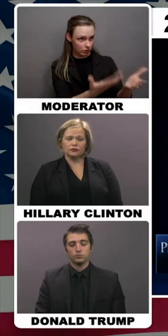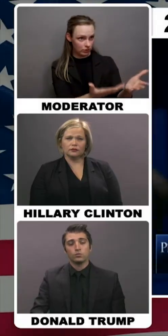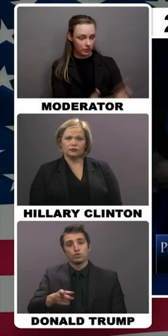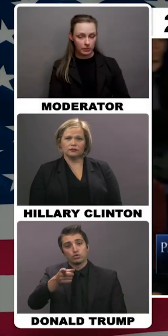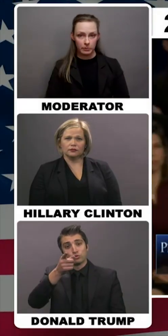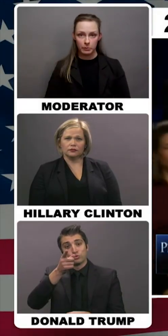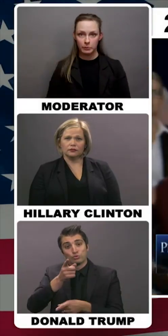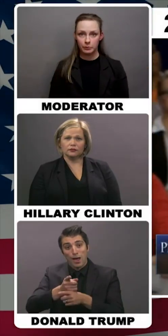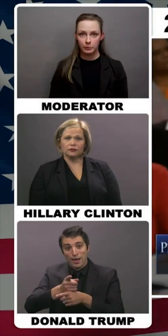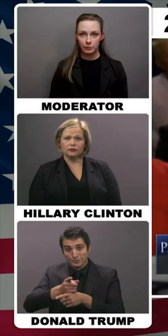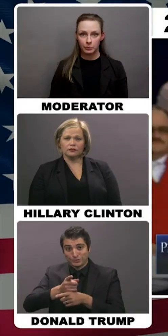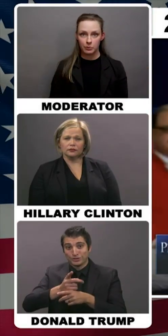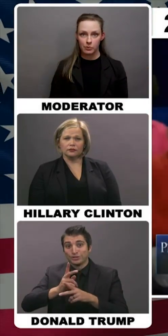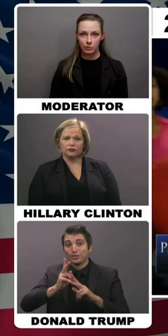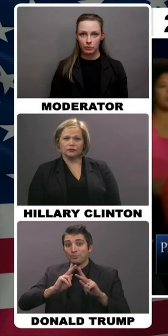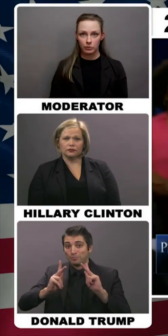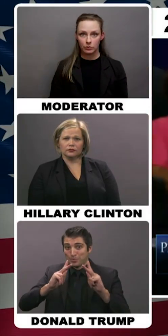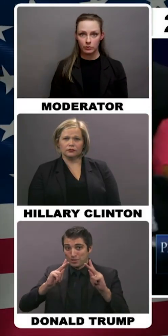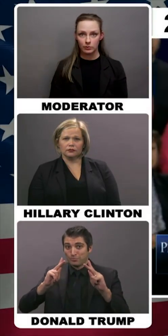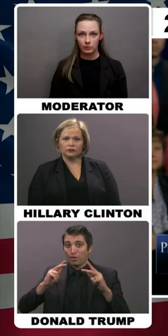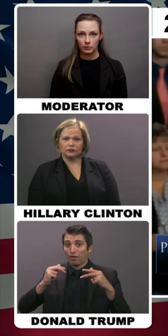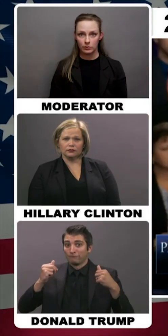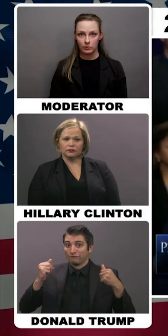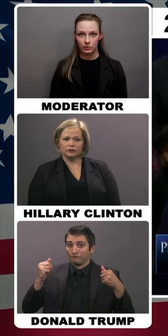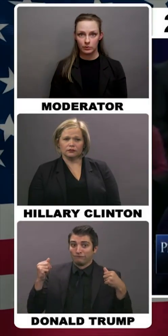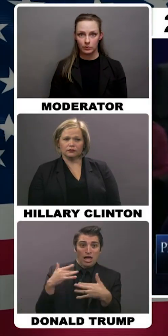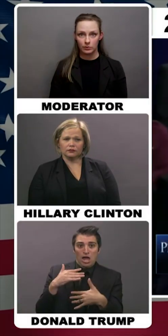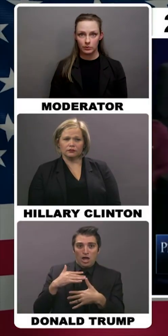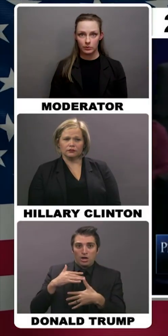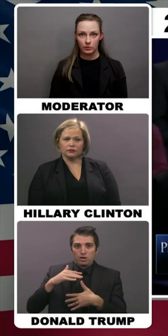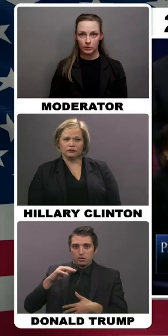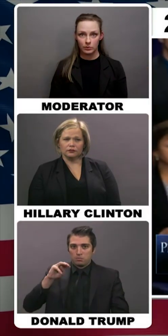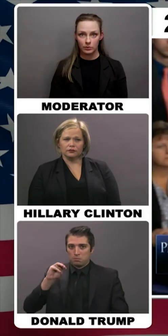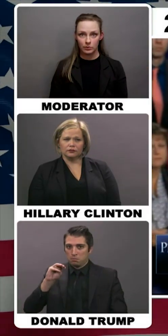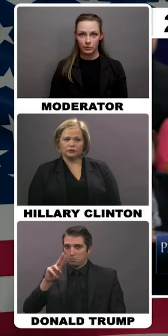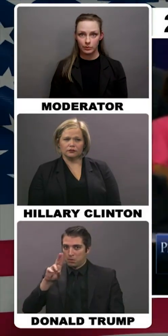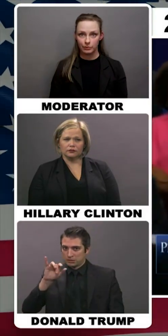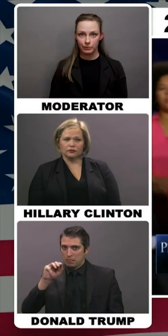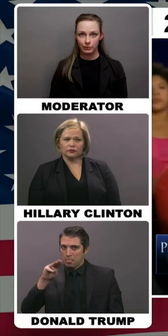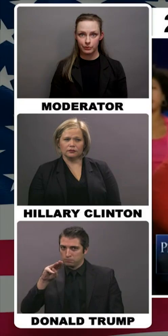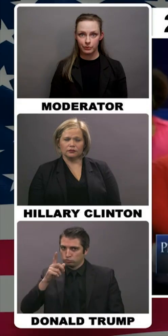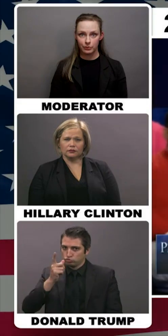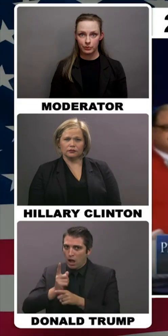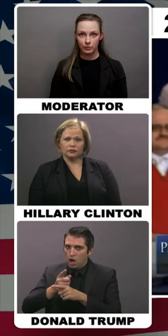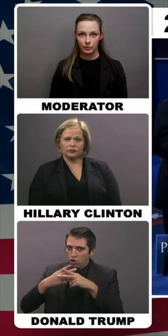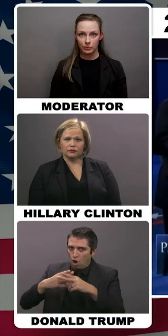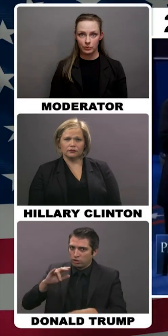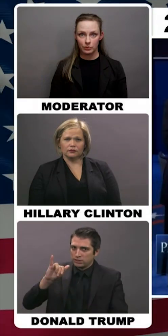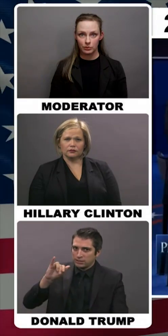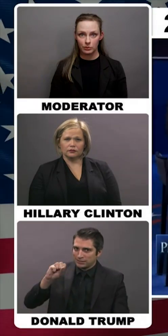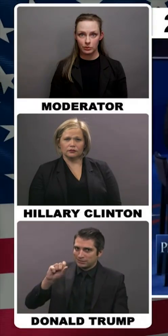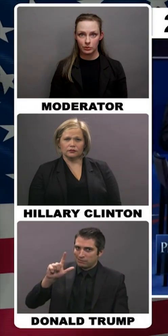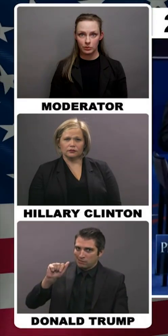But one thing we have to do is we have to make sure that because there is a problem, I mean, whether we like it